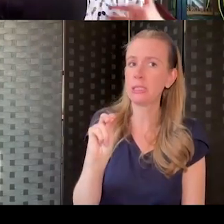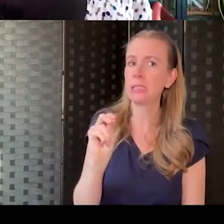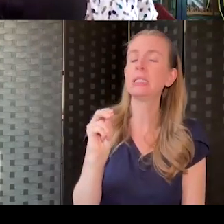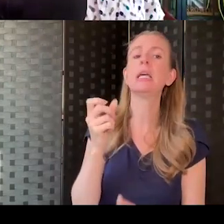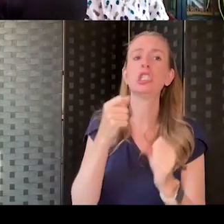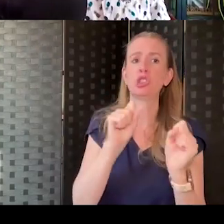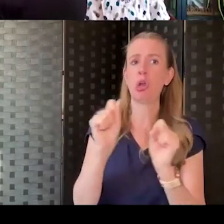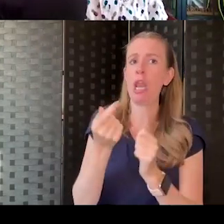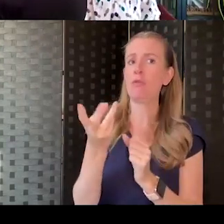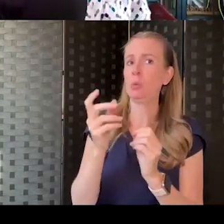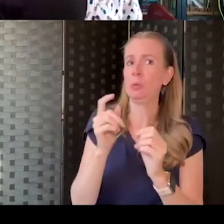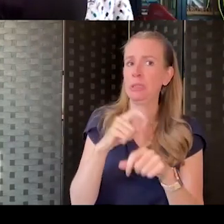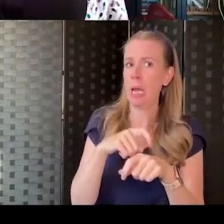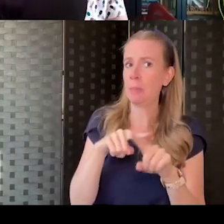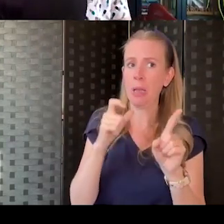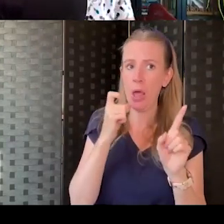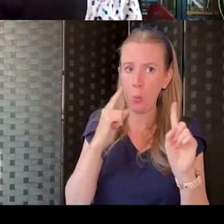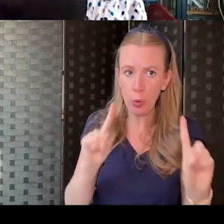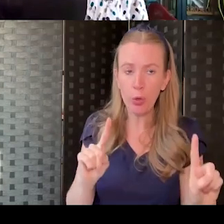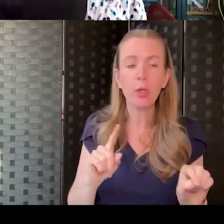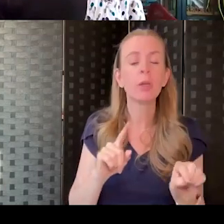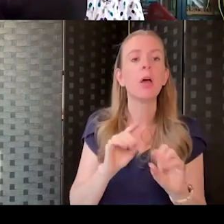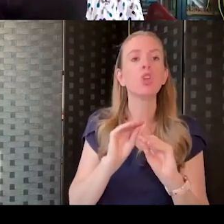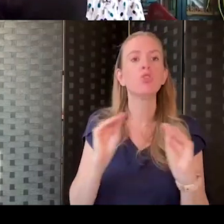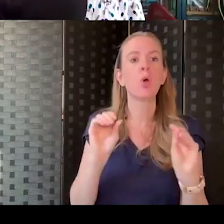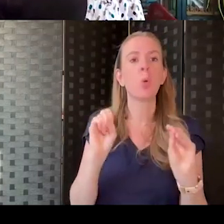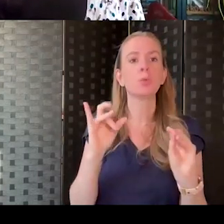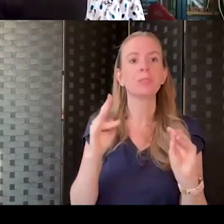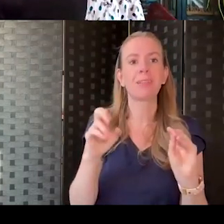and been rolled back. There is no signal from Safari that they plan to support this.